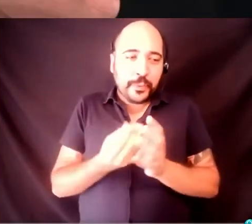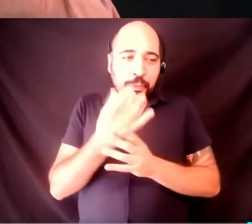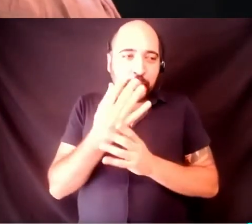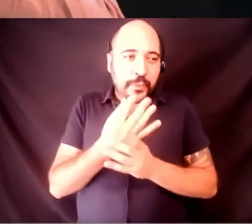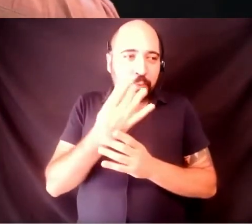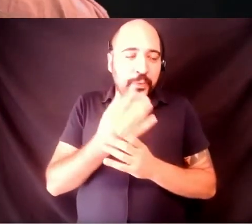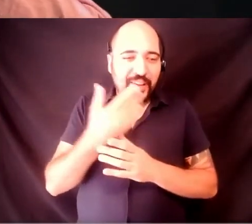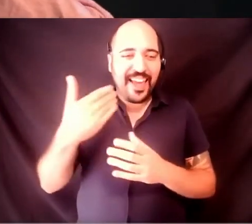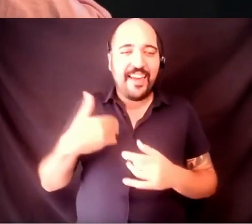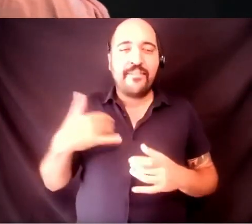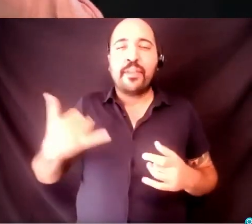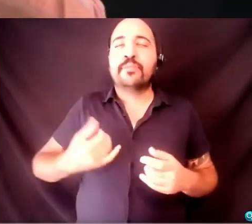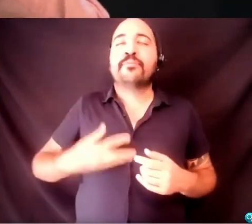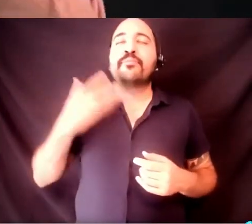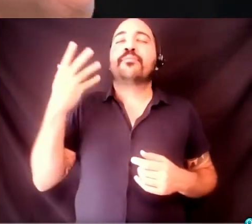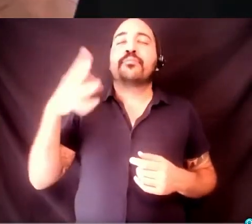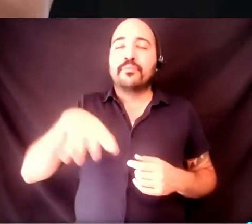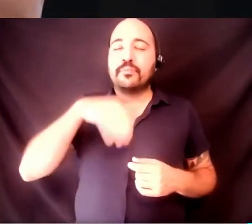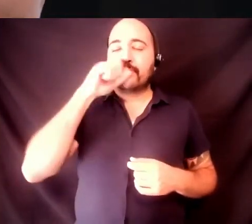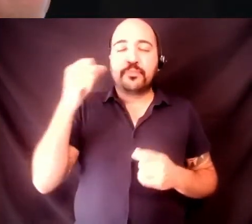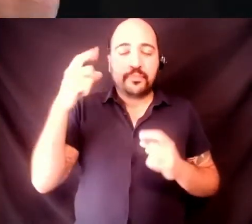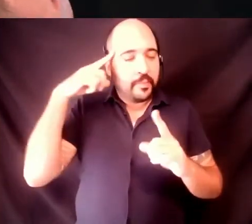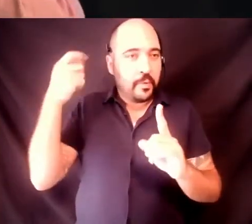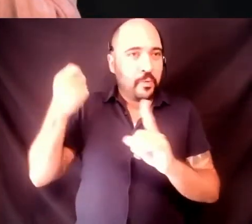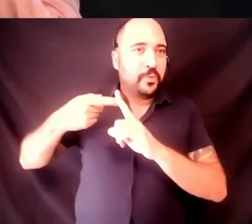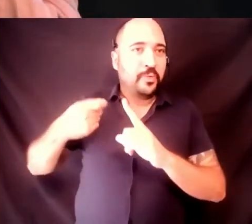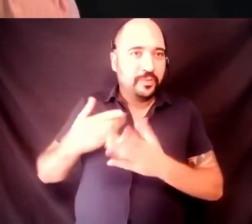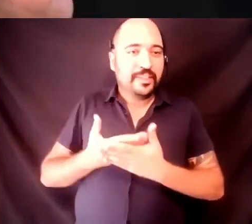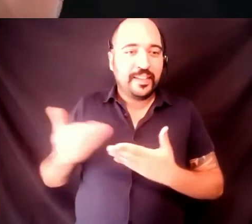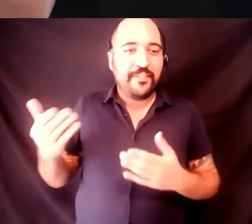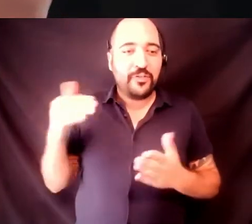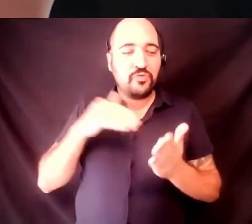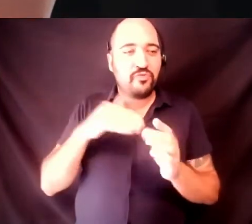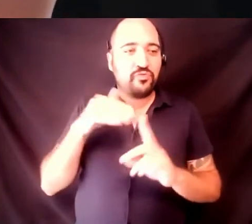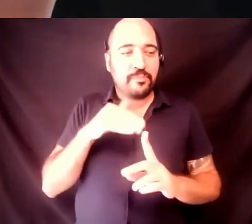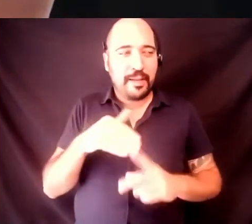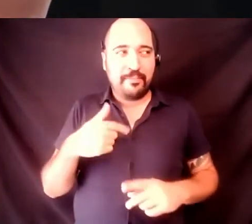And it reminds me of Wilson's conversation about. What the sound invokes.